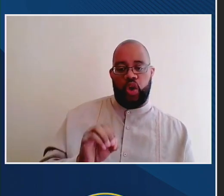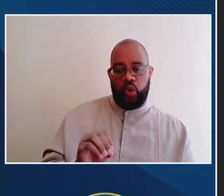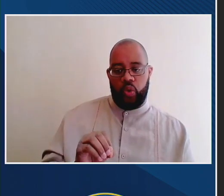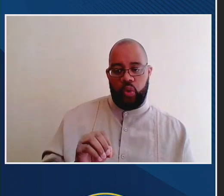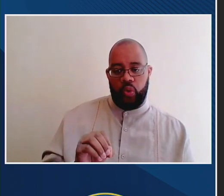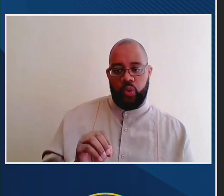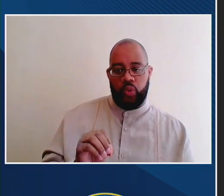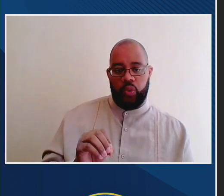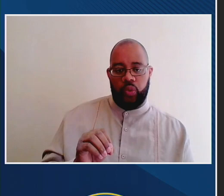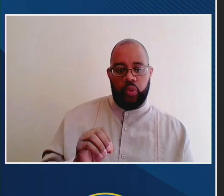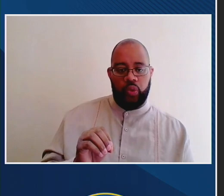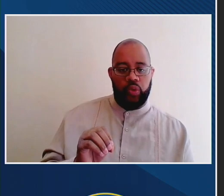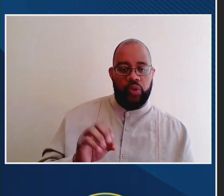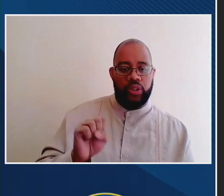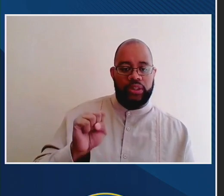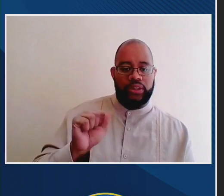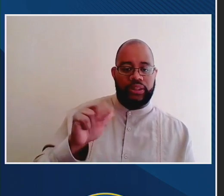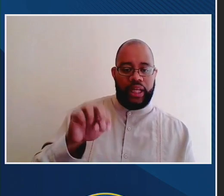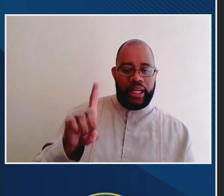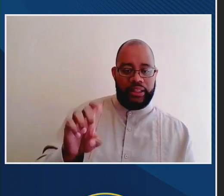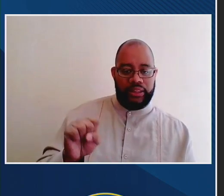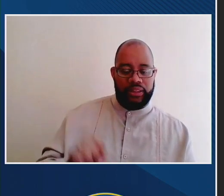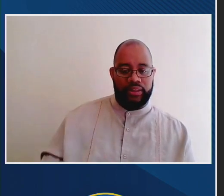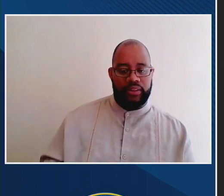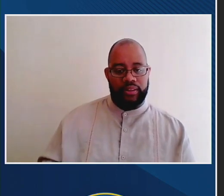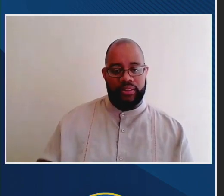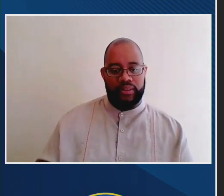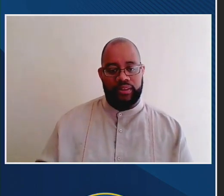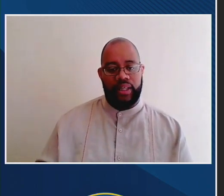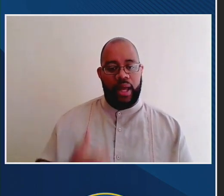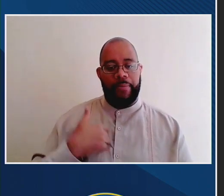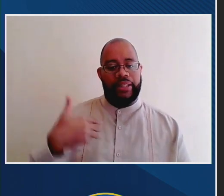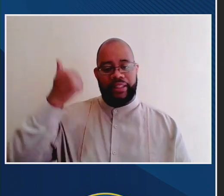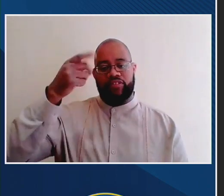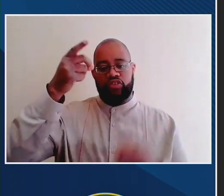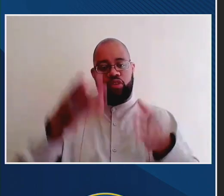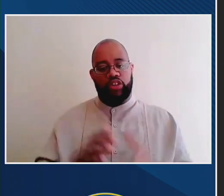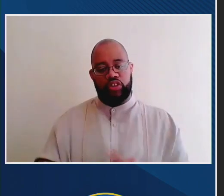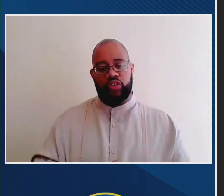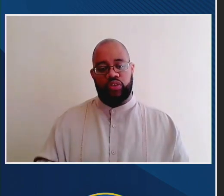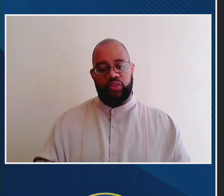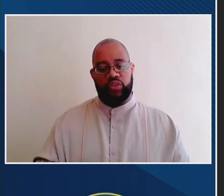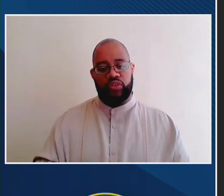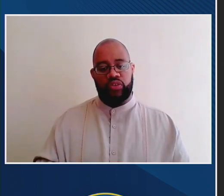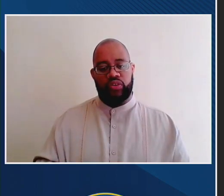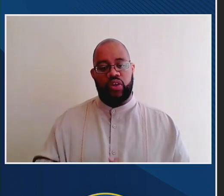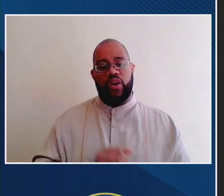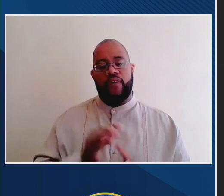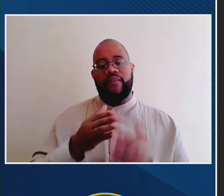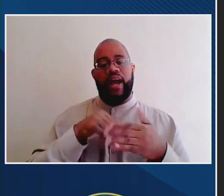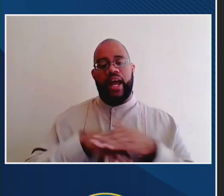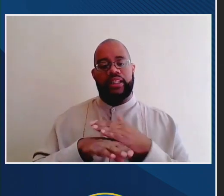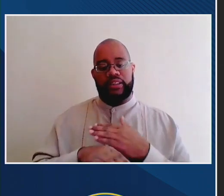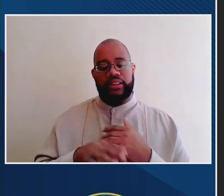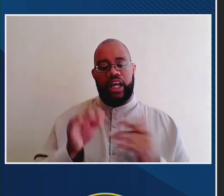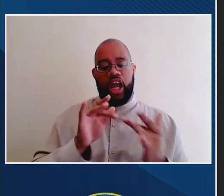Good morning, everybody. My name is D'Angelo Sands. I'm the executive director for college access and outreach at Texas A&M